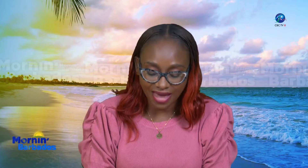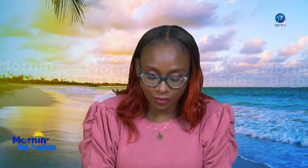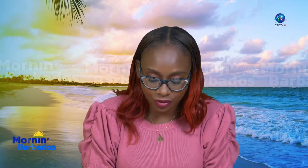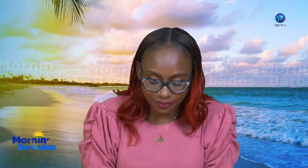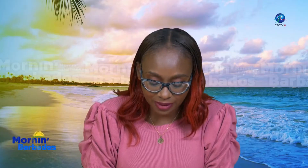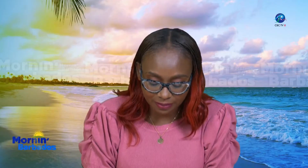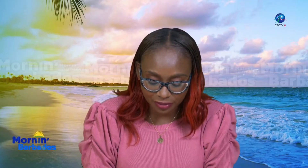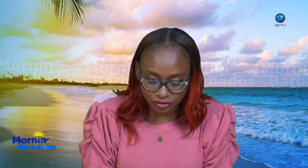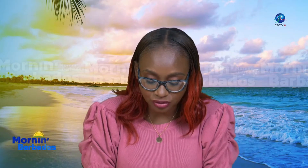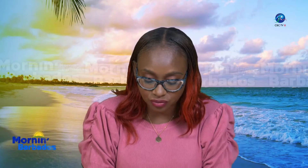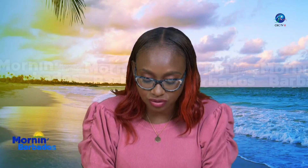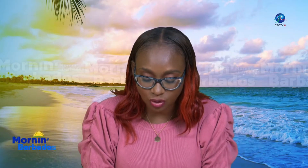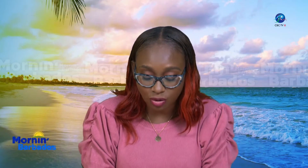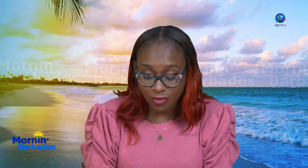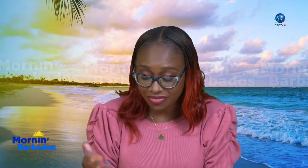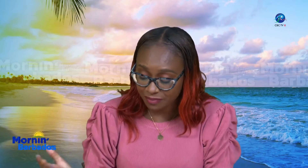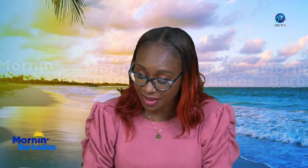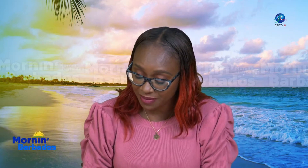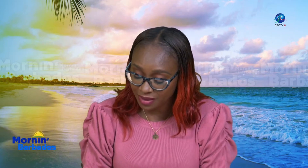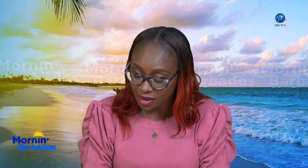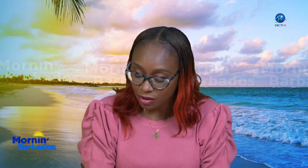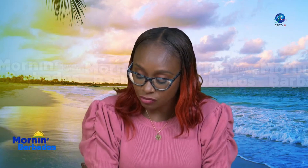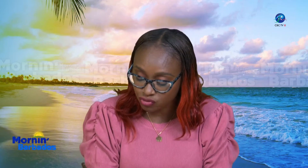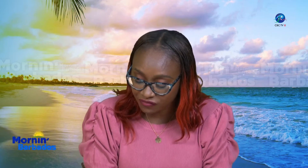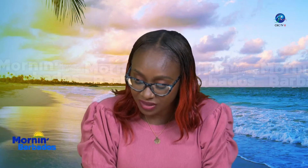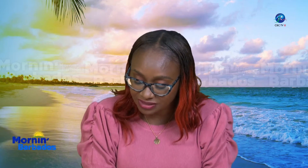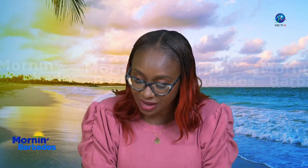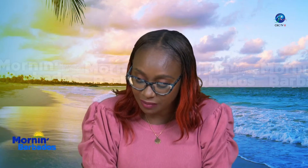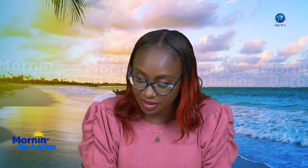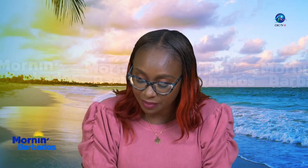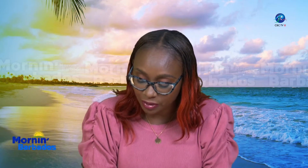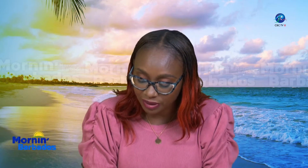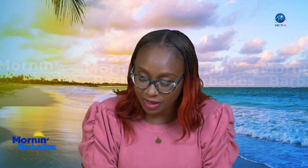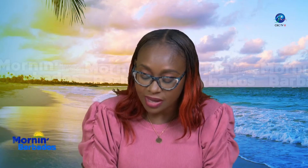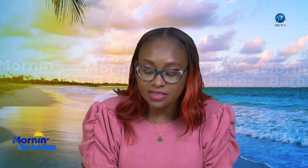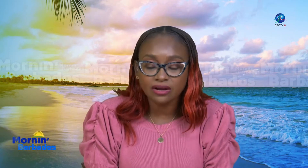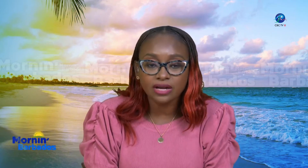that will be produced or rather maybe roof can tell me about it they're going